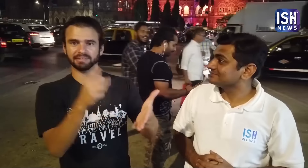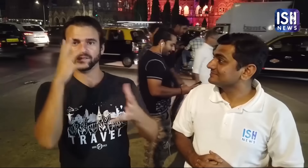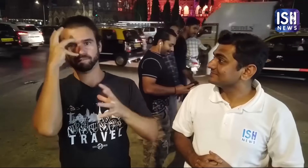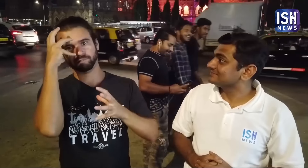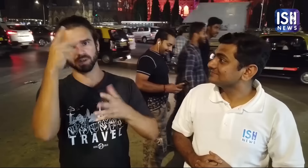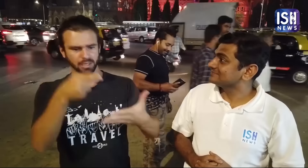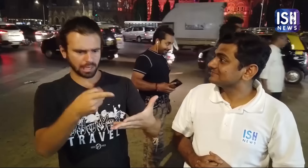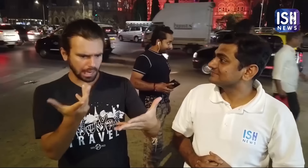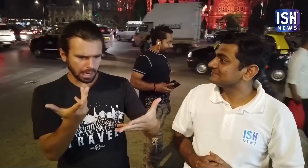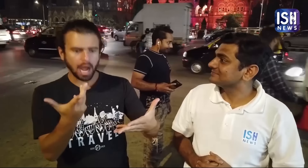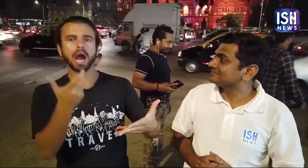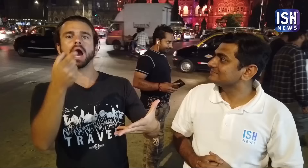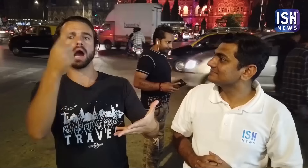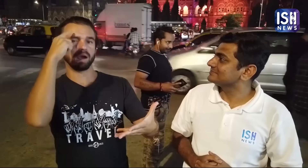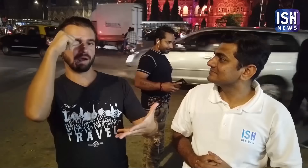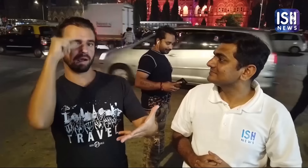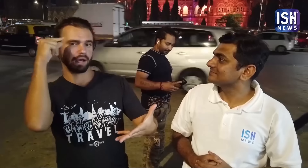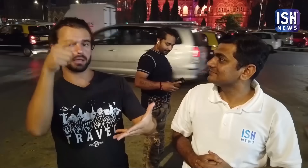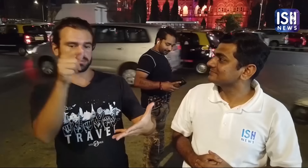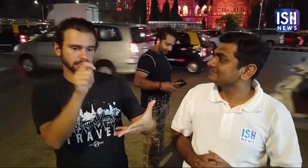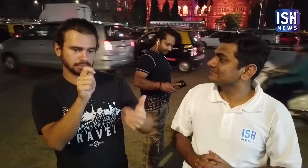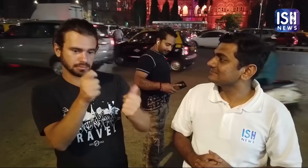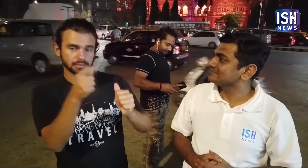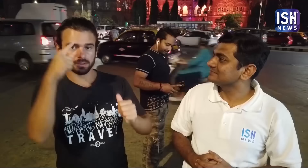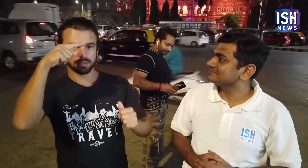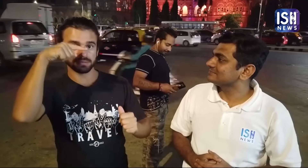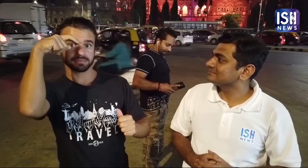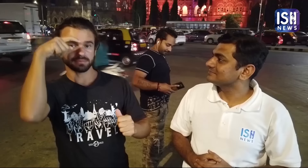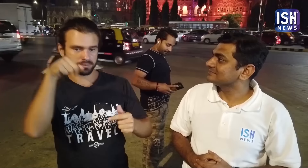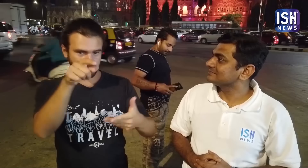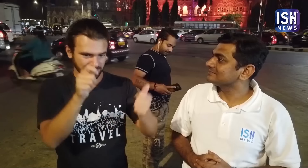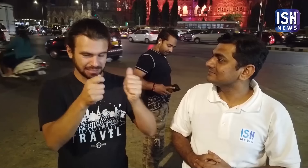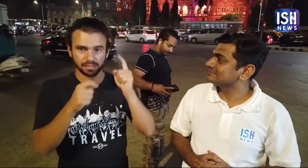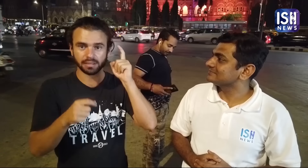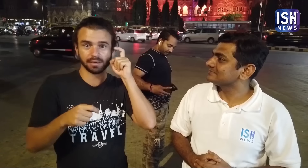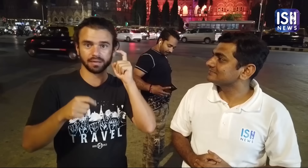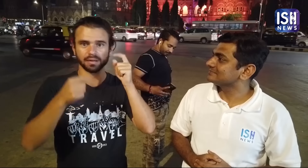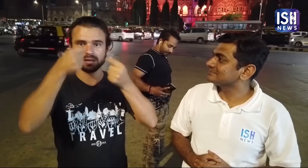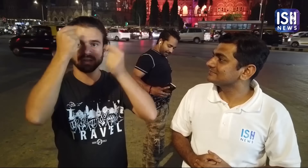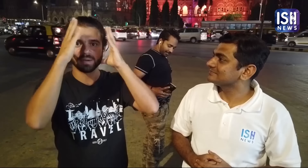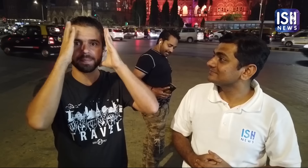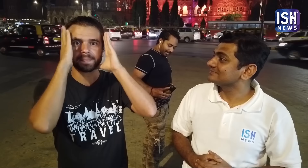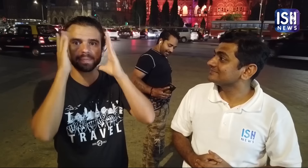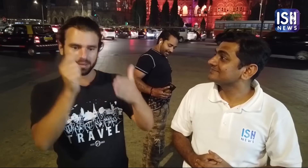your portrait might be crooked. You then make changes to the shape of the eyebrows and fix the picture.